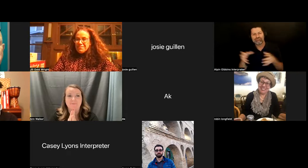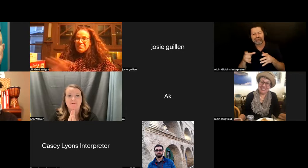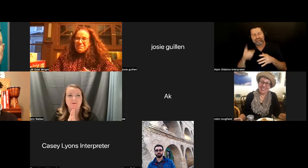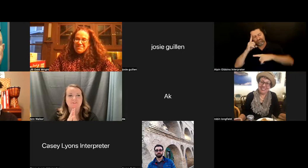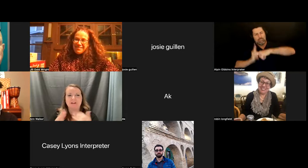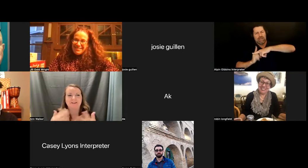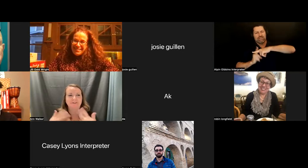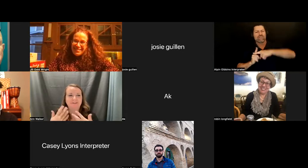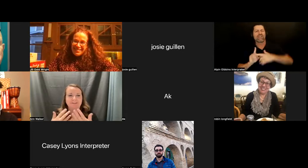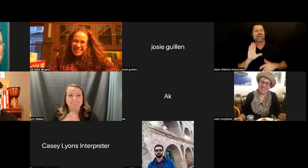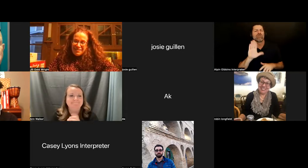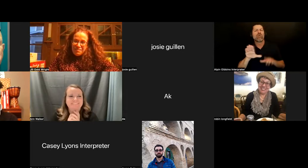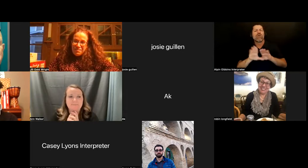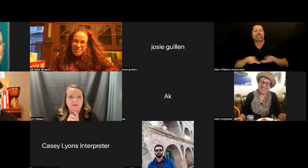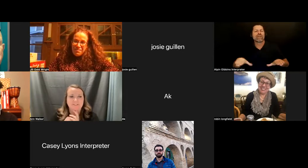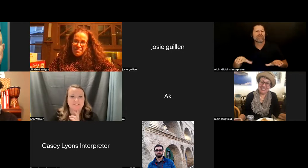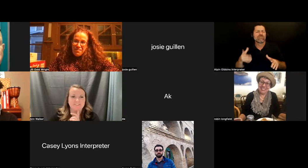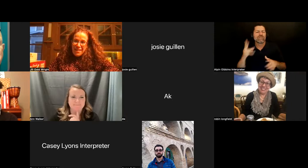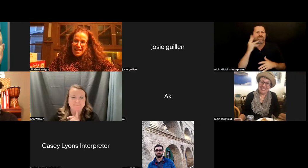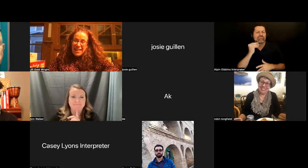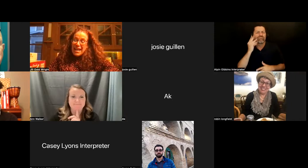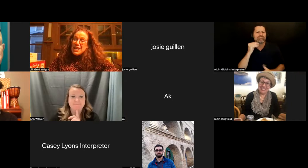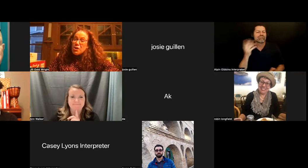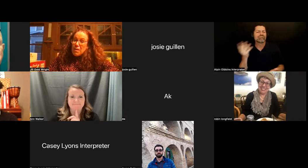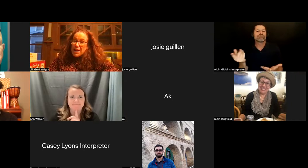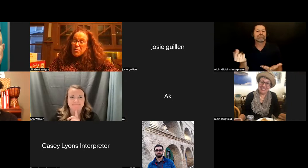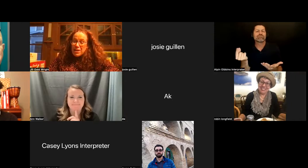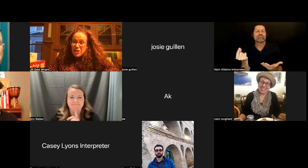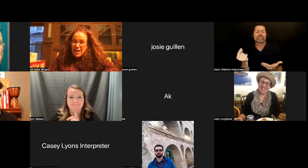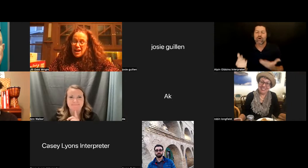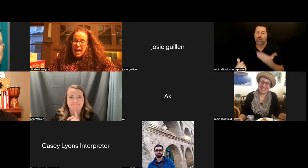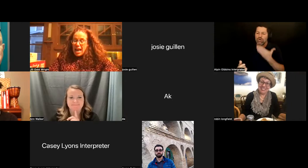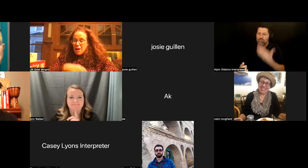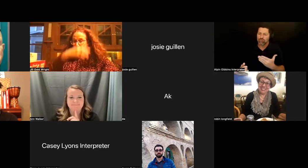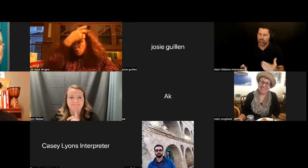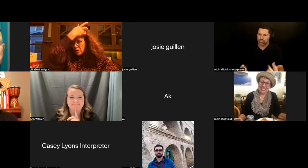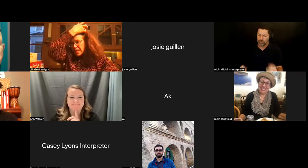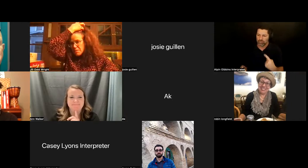19:28:07 Of what were your childhood experiences that's a great question and of course, as